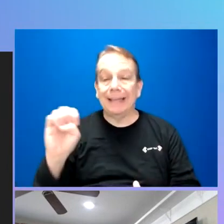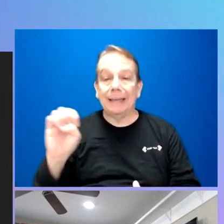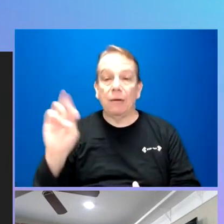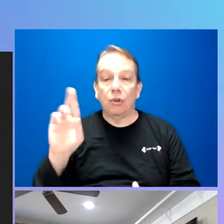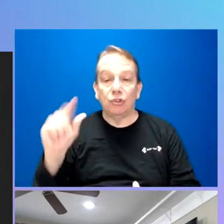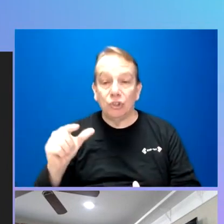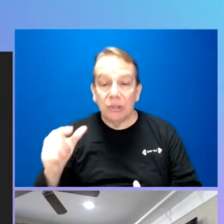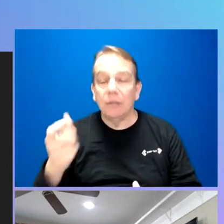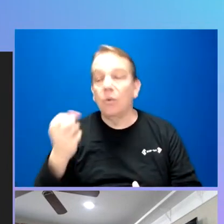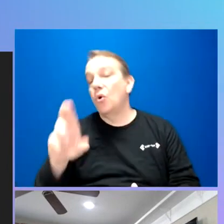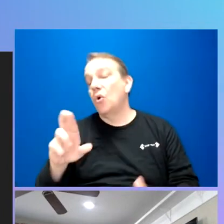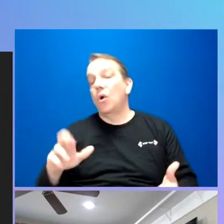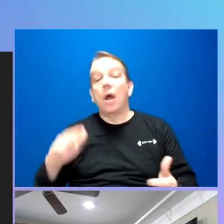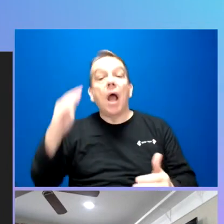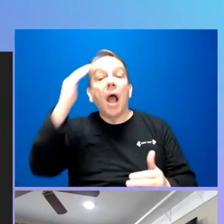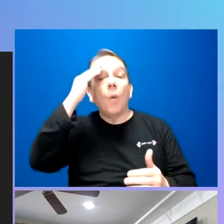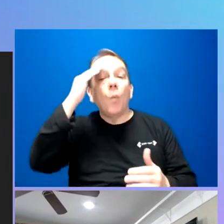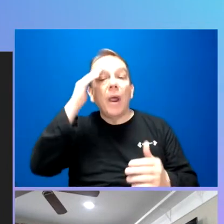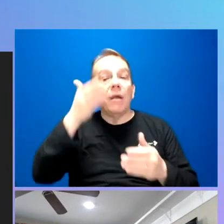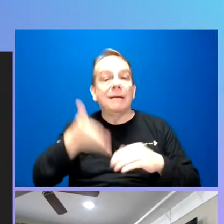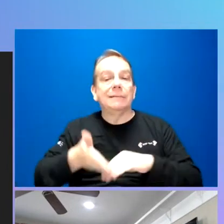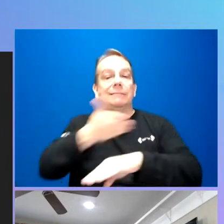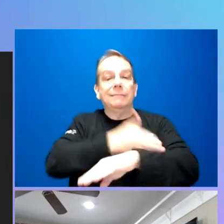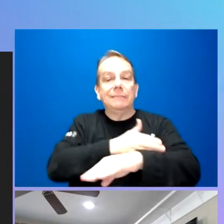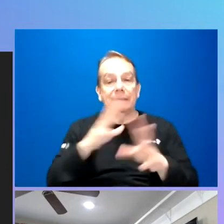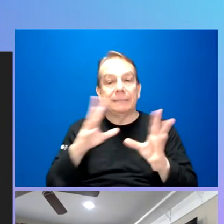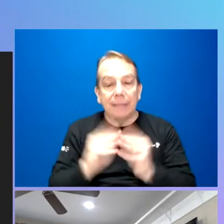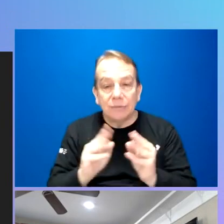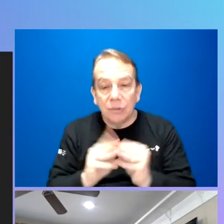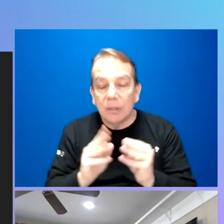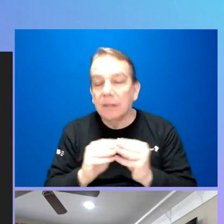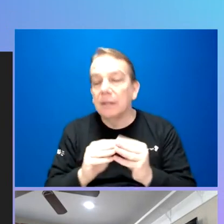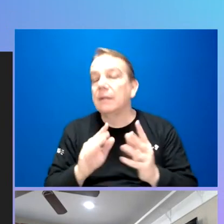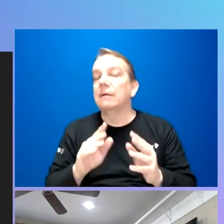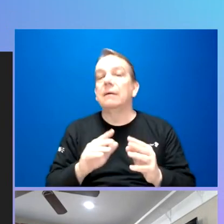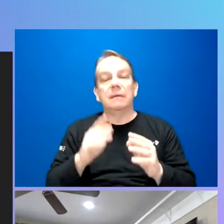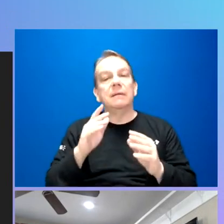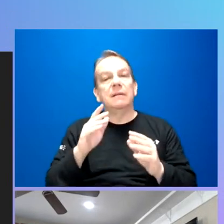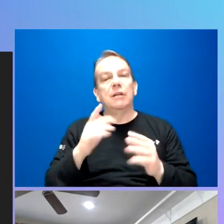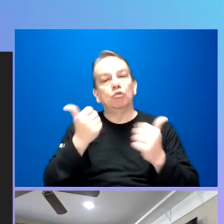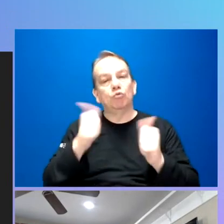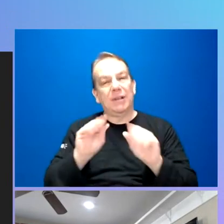organization on getting the attention of leaders and working